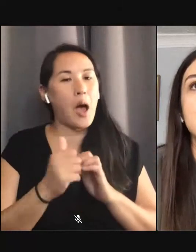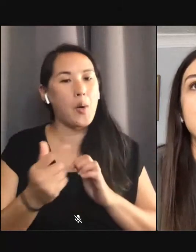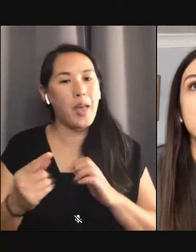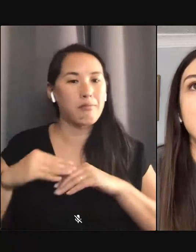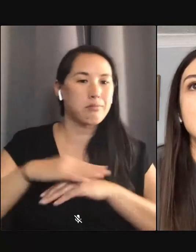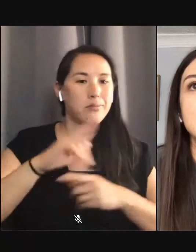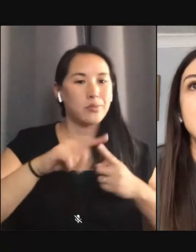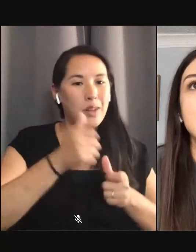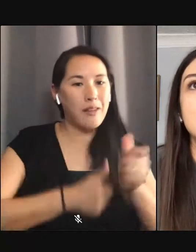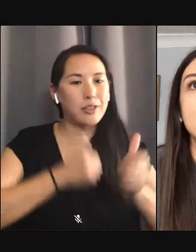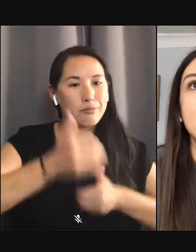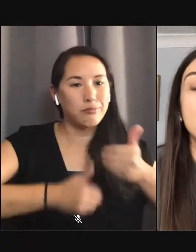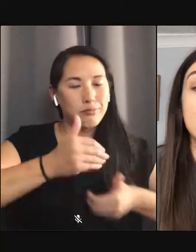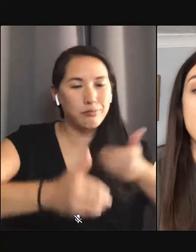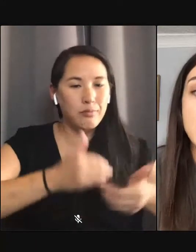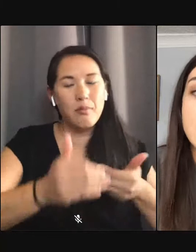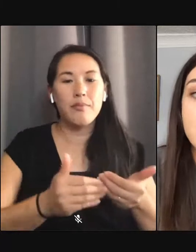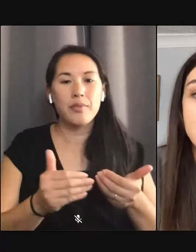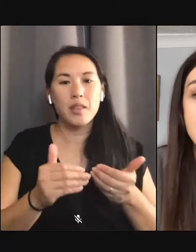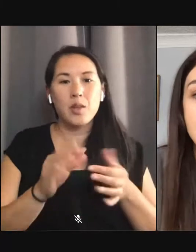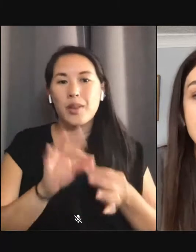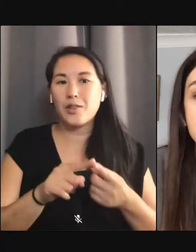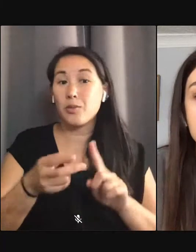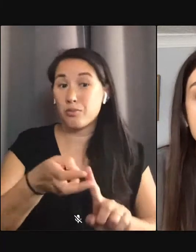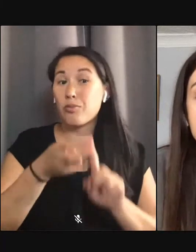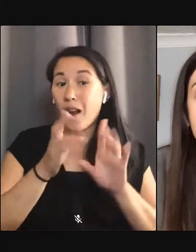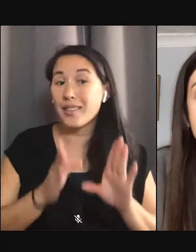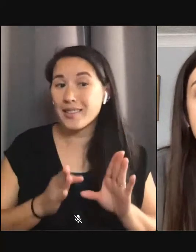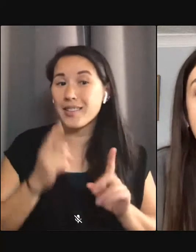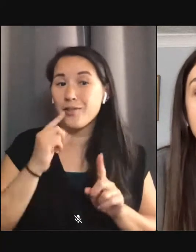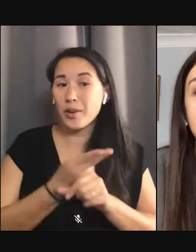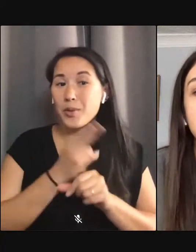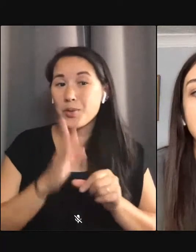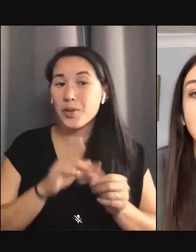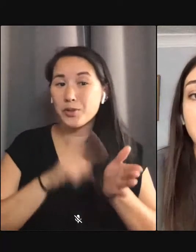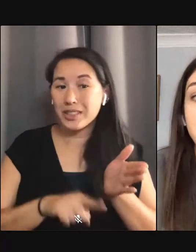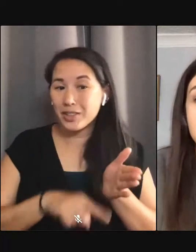number of ways in the recruiting first said in user research yeah how do we how do we make sure